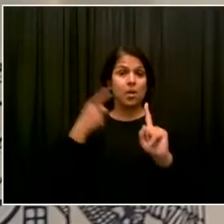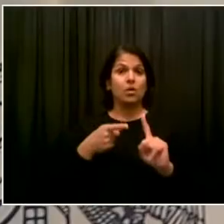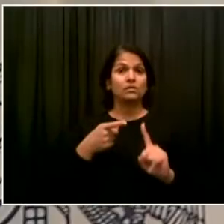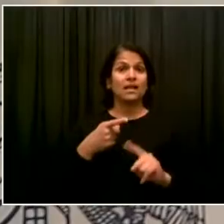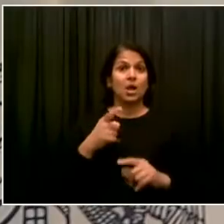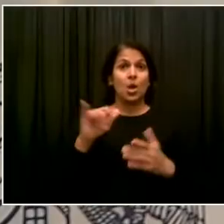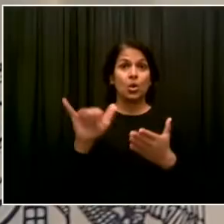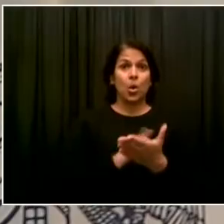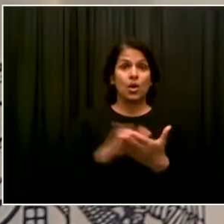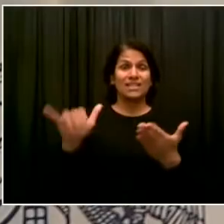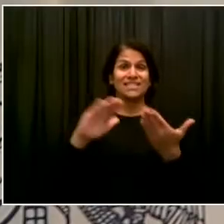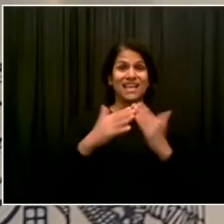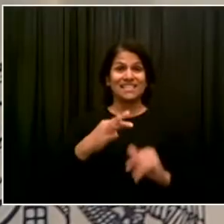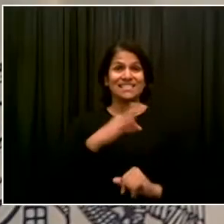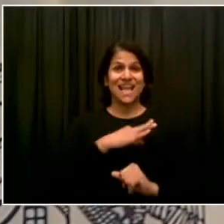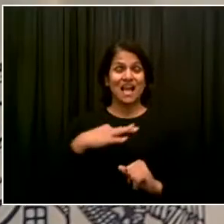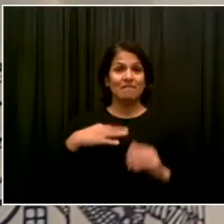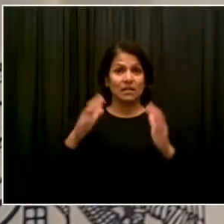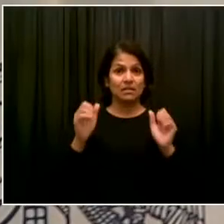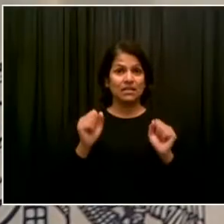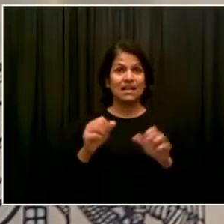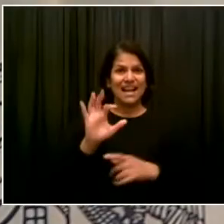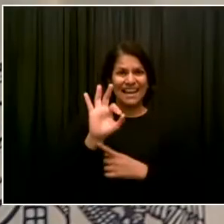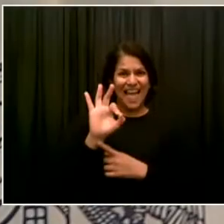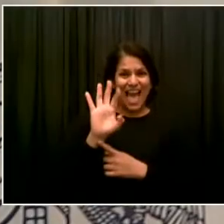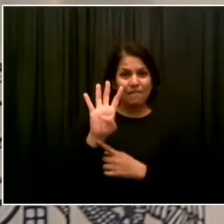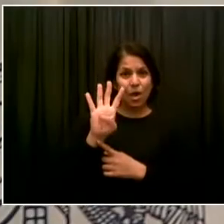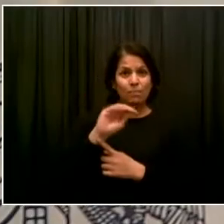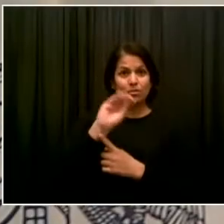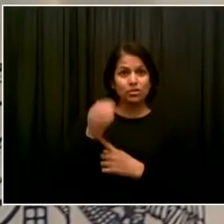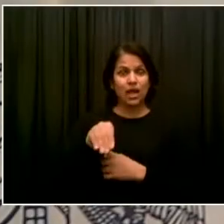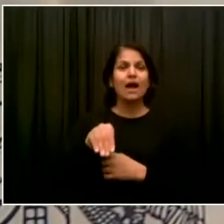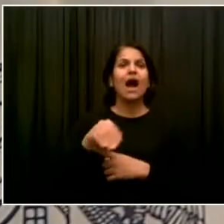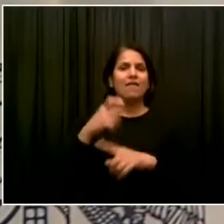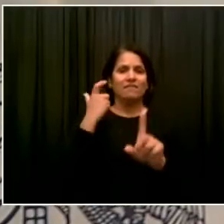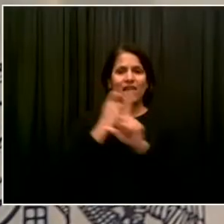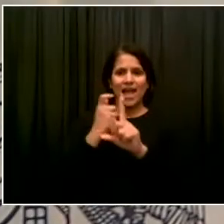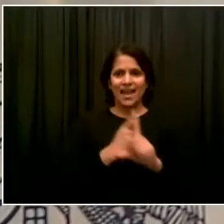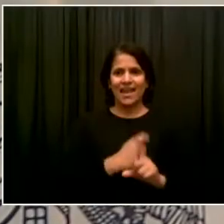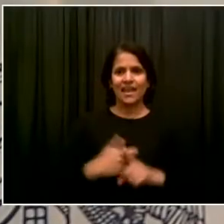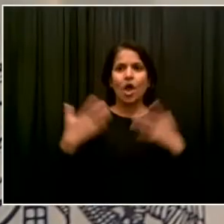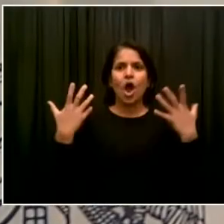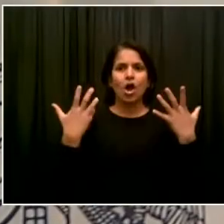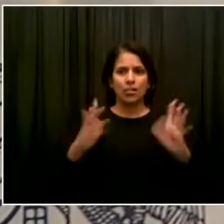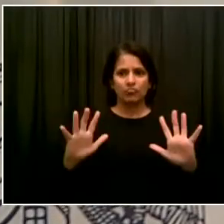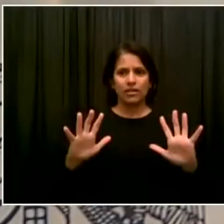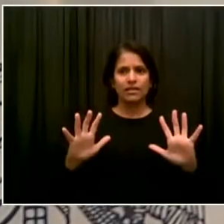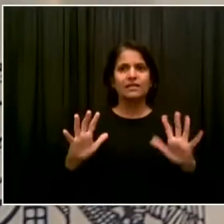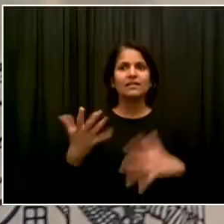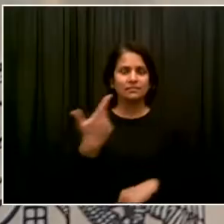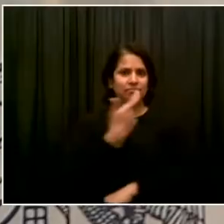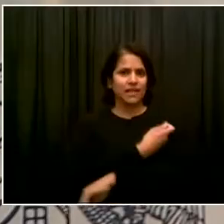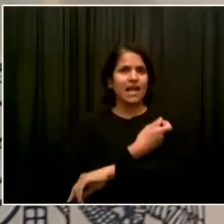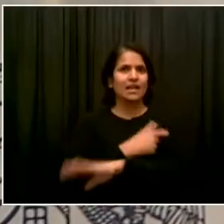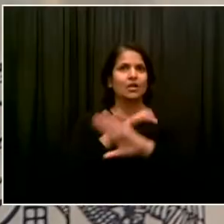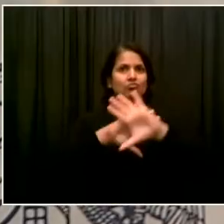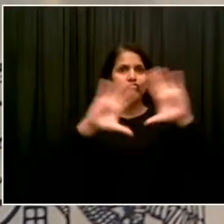BOTTOM LINE, MICHAEL, WE HAVE A CY ITWORKFORCE THAT IS 94%